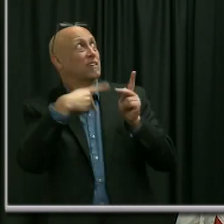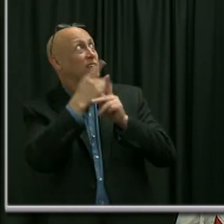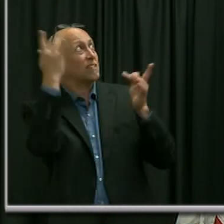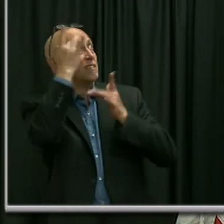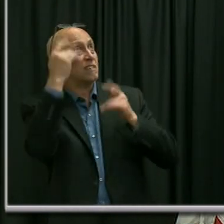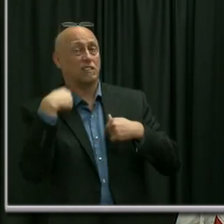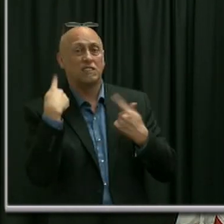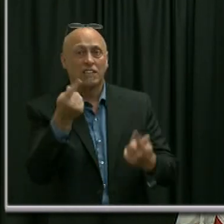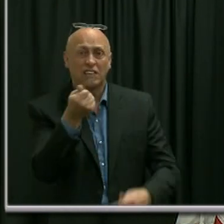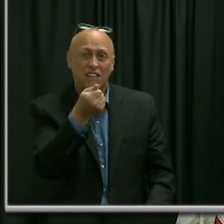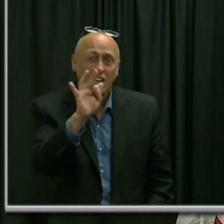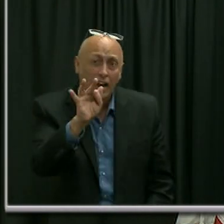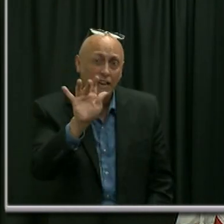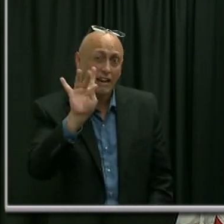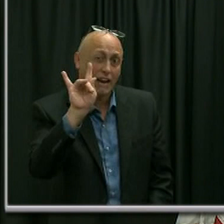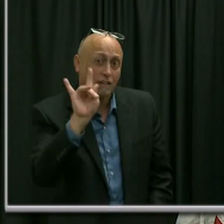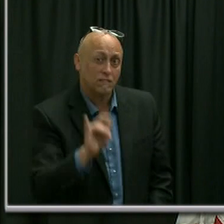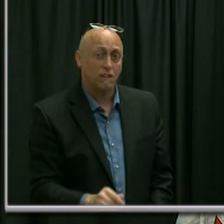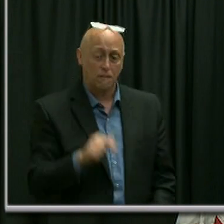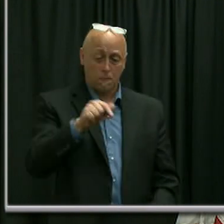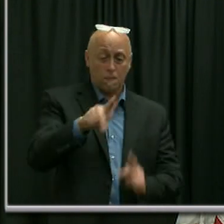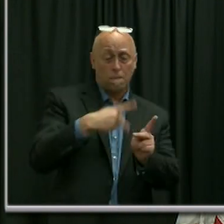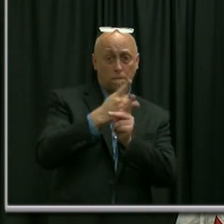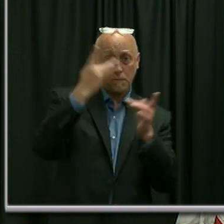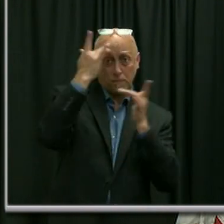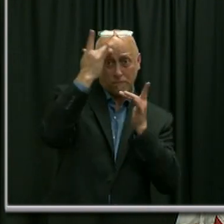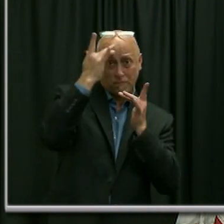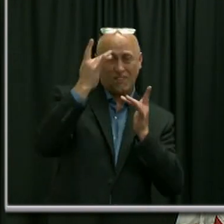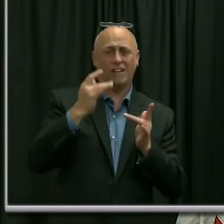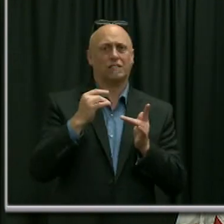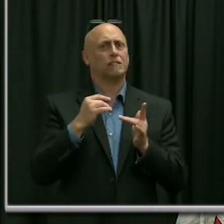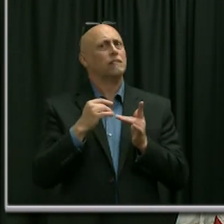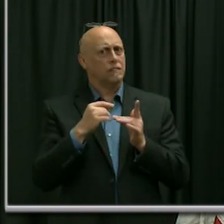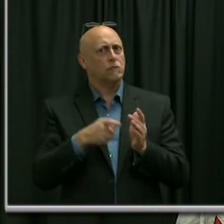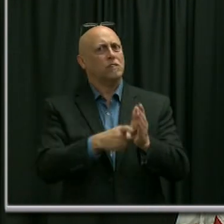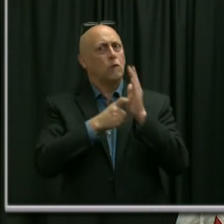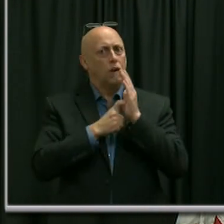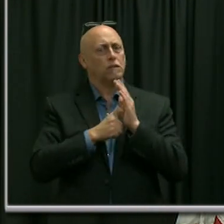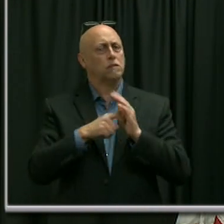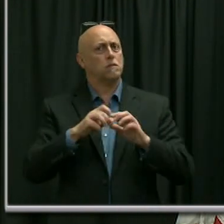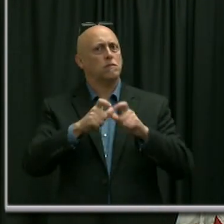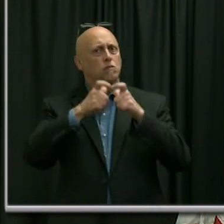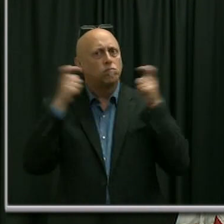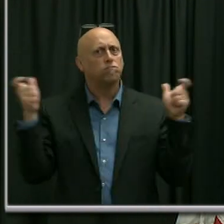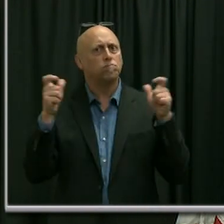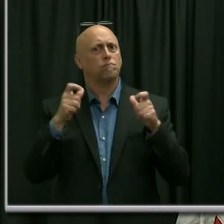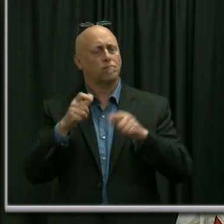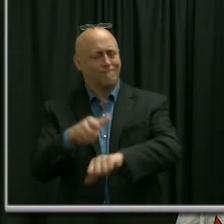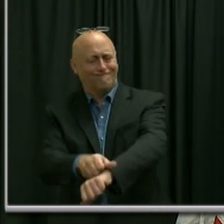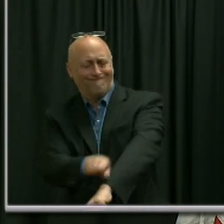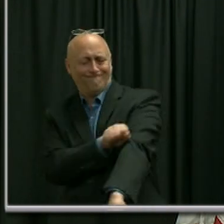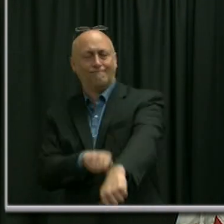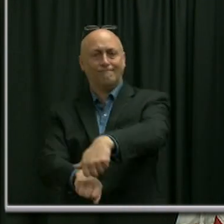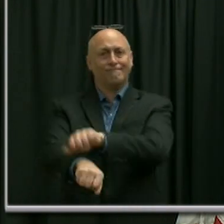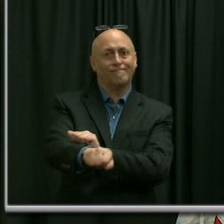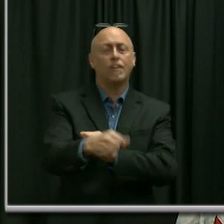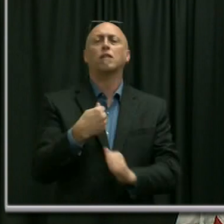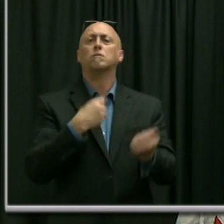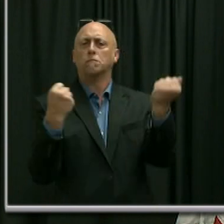WE NOT DEALT WITH THE- LIKE QUITE LIKE THIS. SINCE NINETEEN EIGHTY. AND EXTRAORDINARY VIRUS